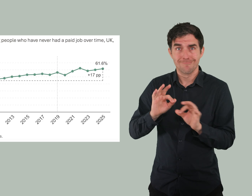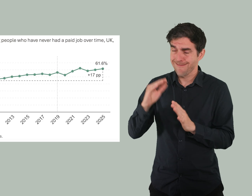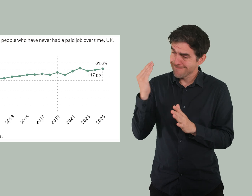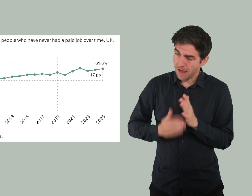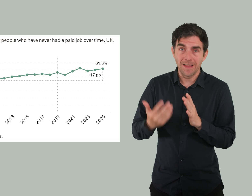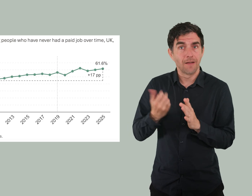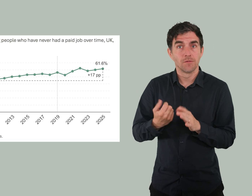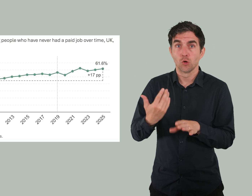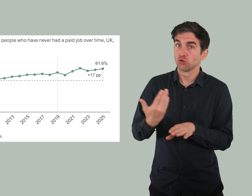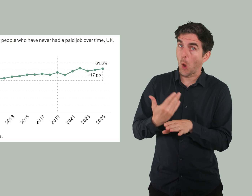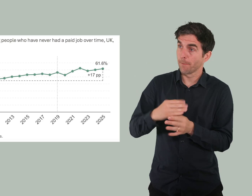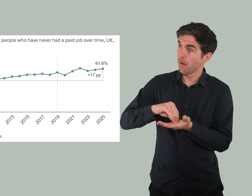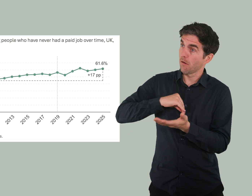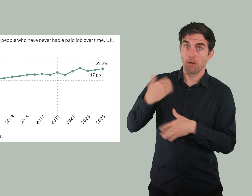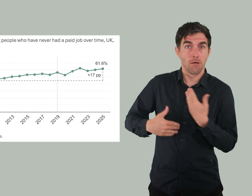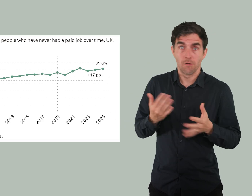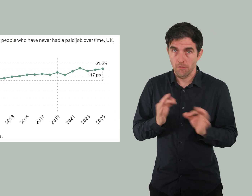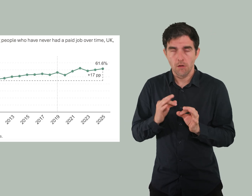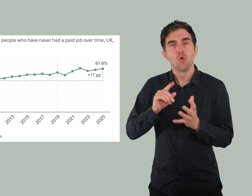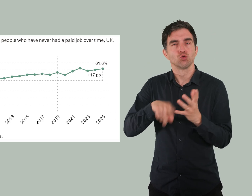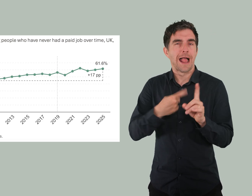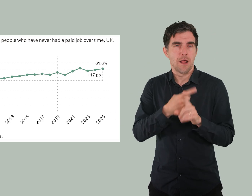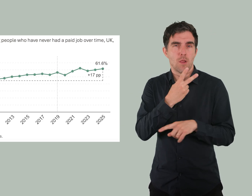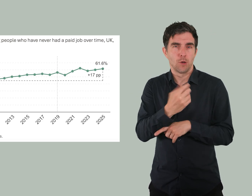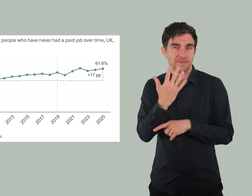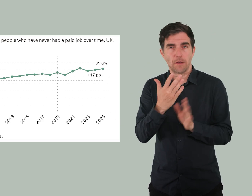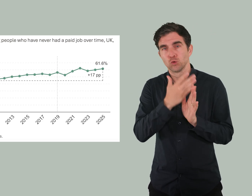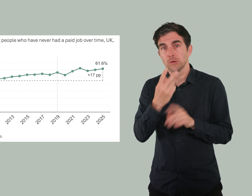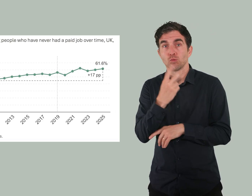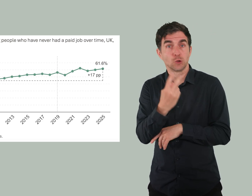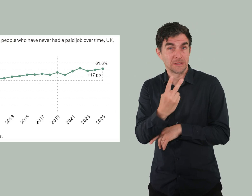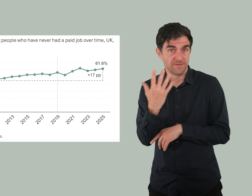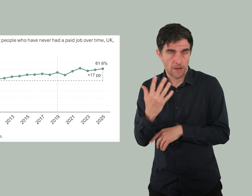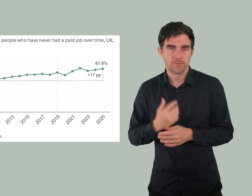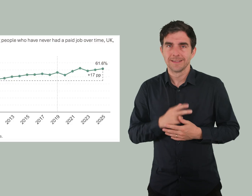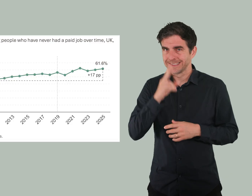who have never had a paid job over time, UK, 2005 to 2025